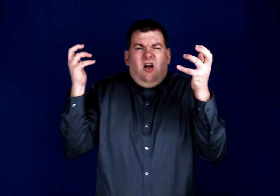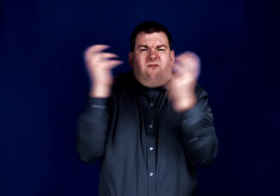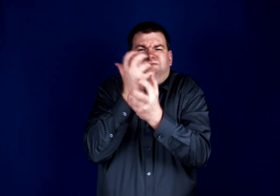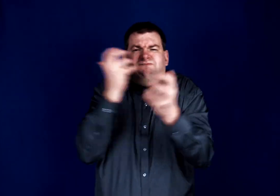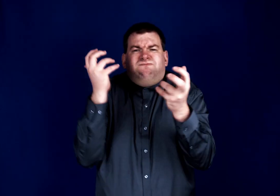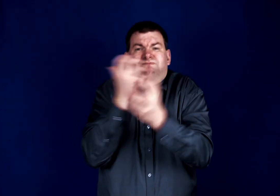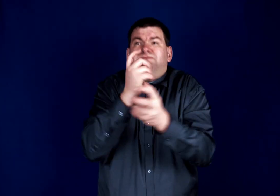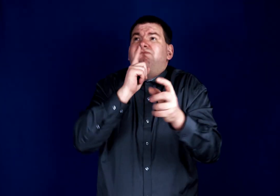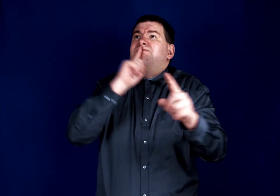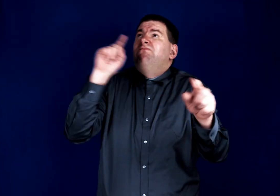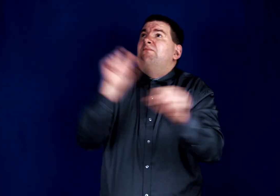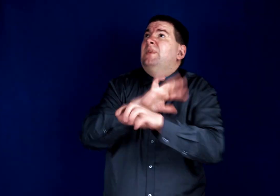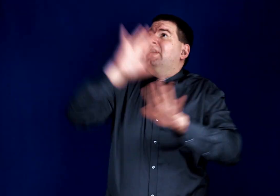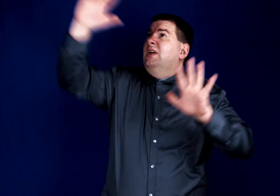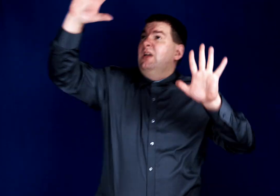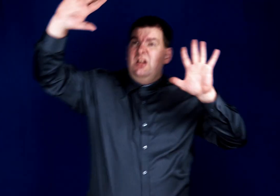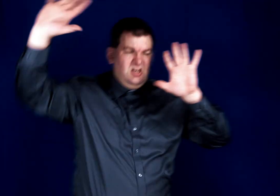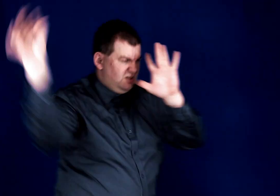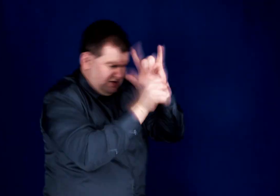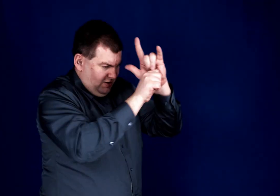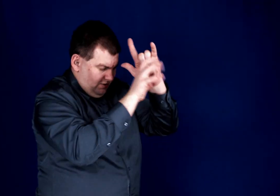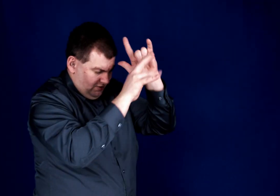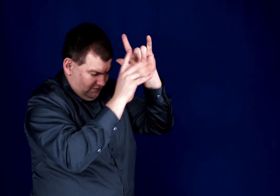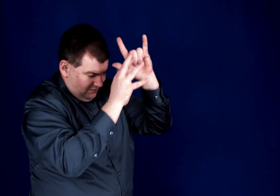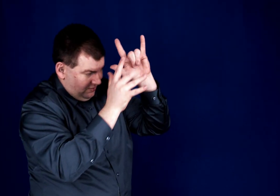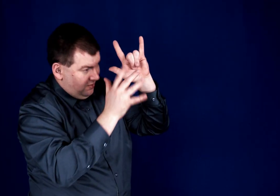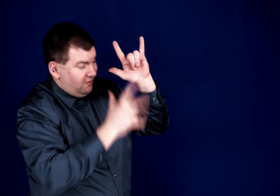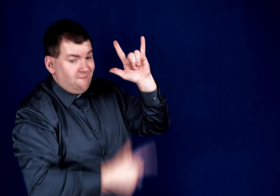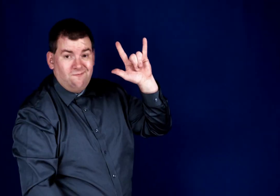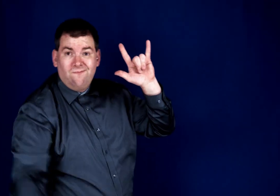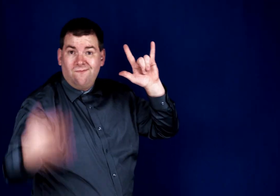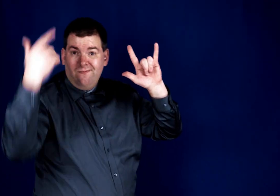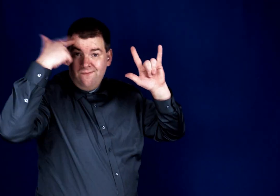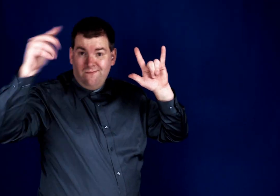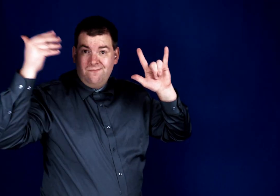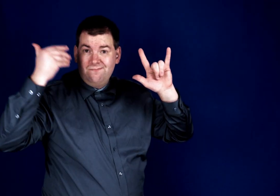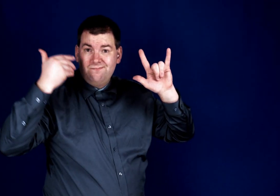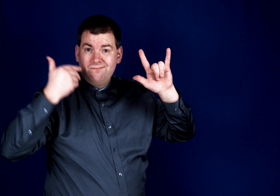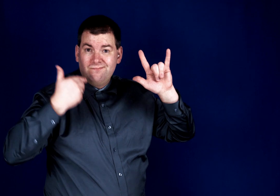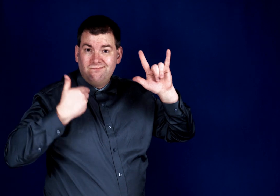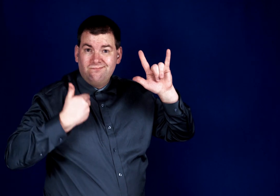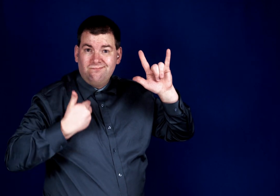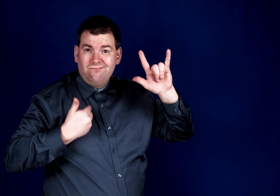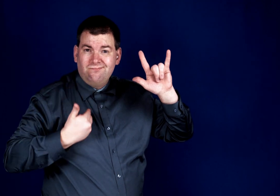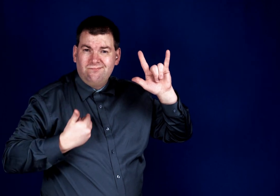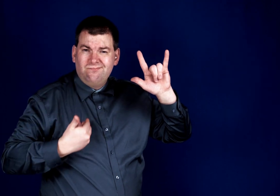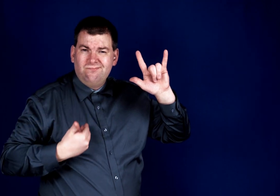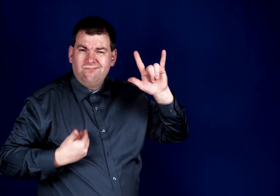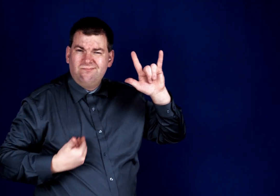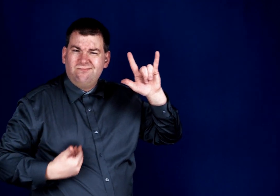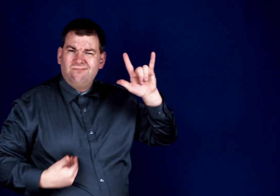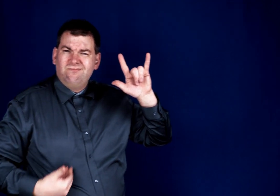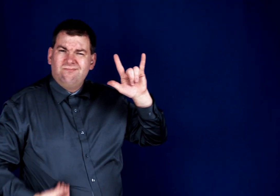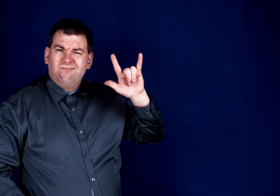how great is love for me